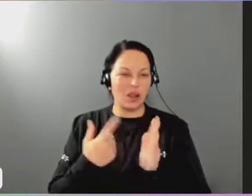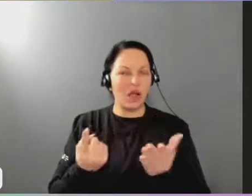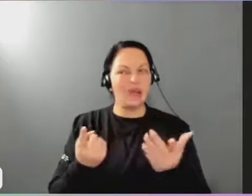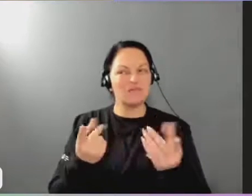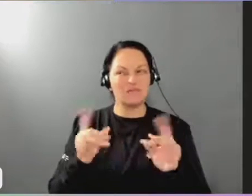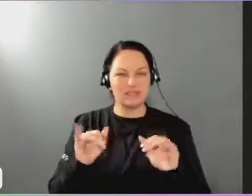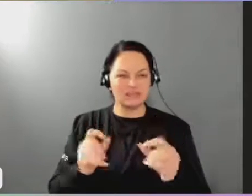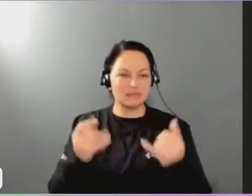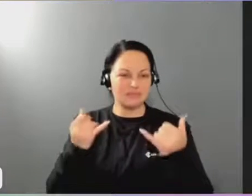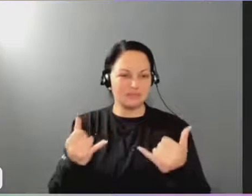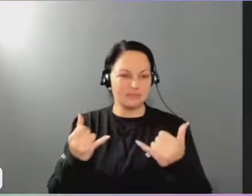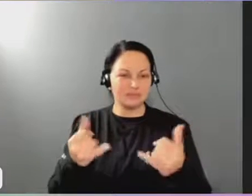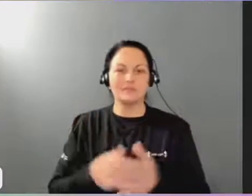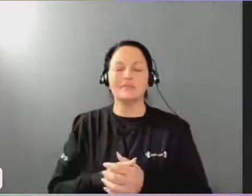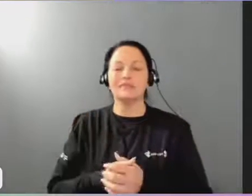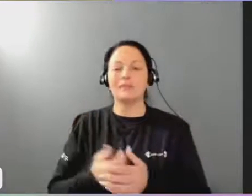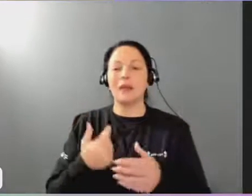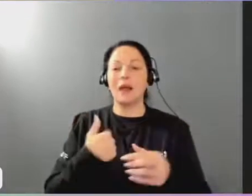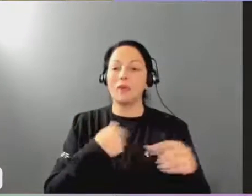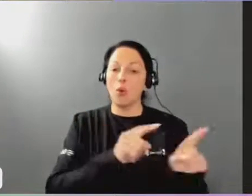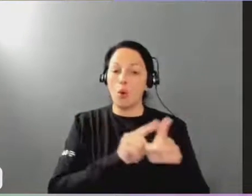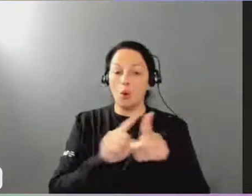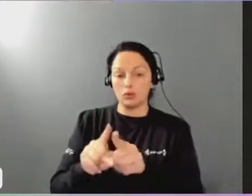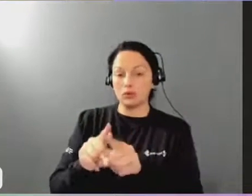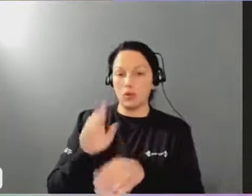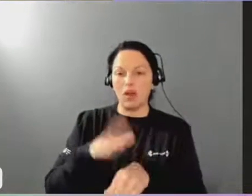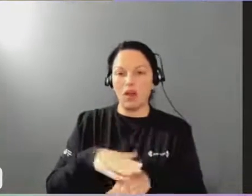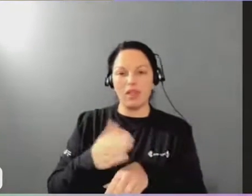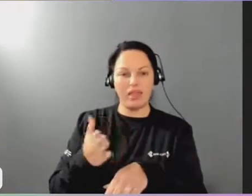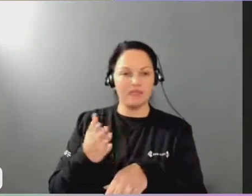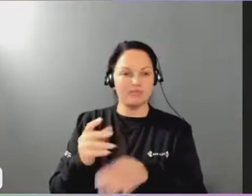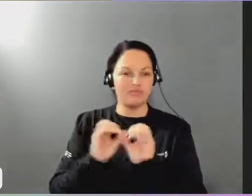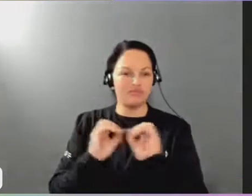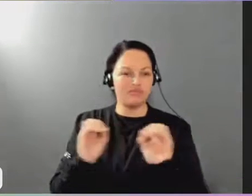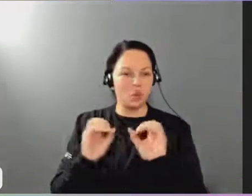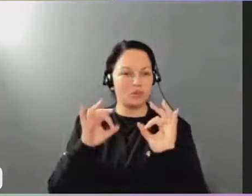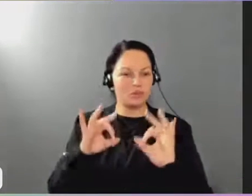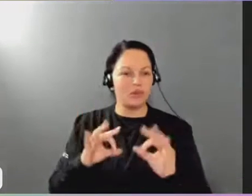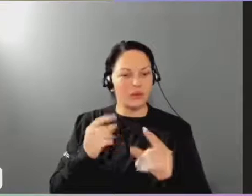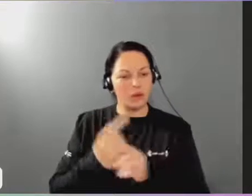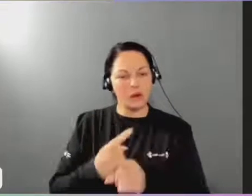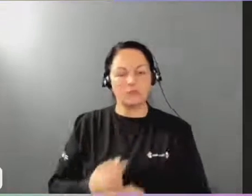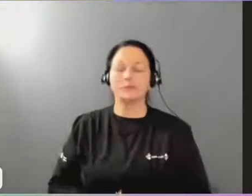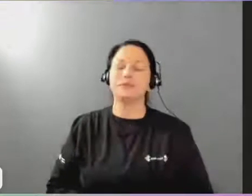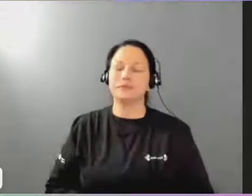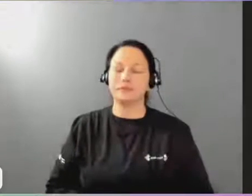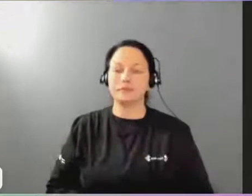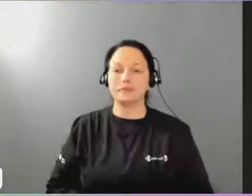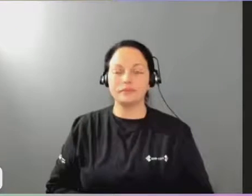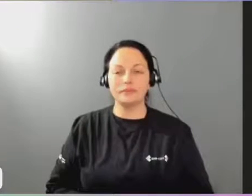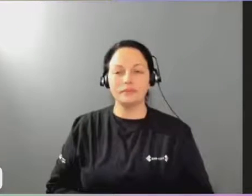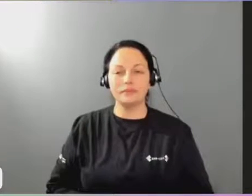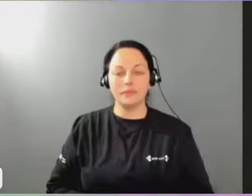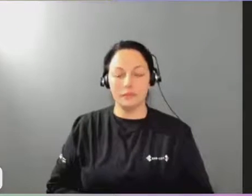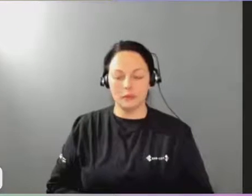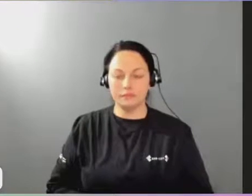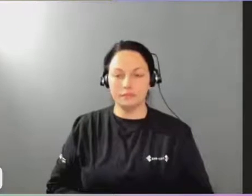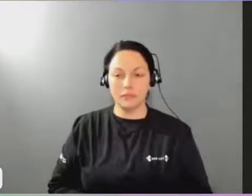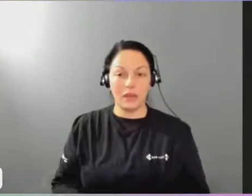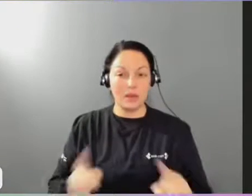notice anything. Again, it's one of my ask. If you notice anything I did that clearly went against what I was talking about today, please let me know period I am also on